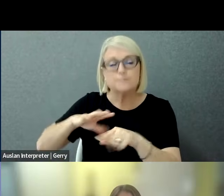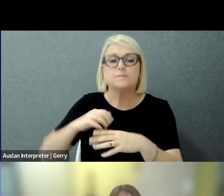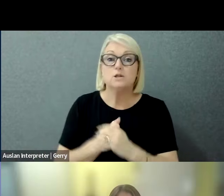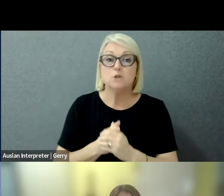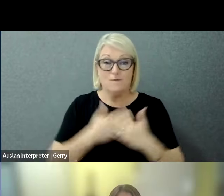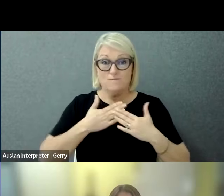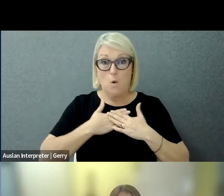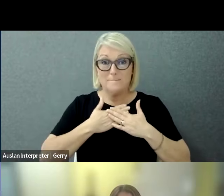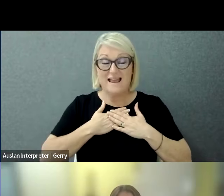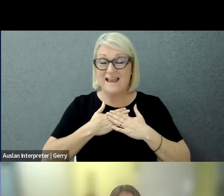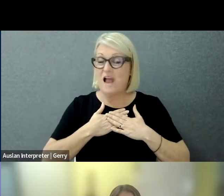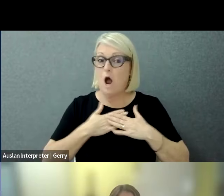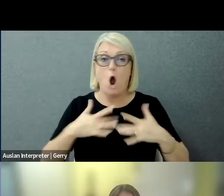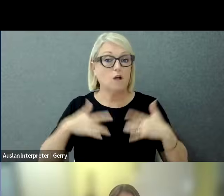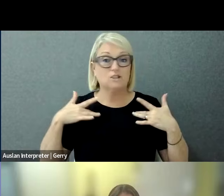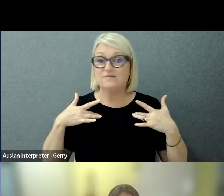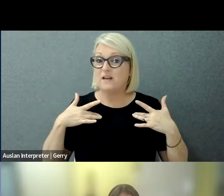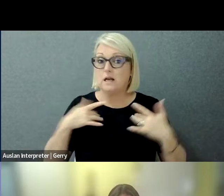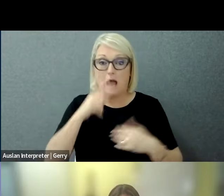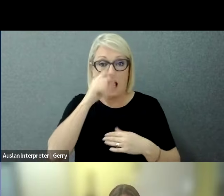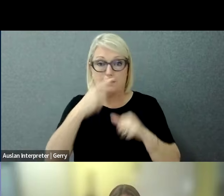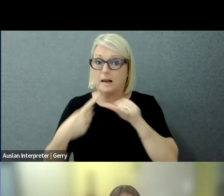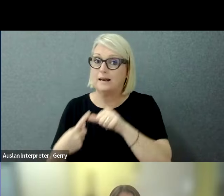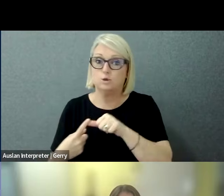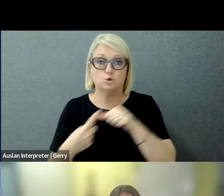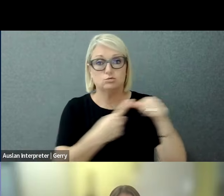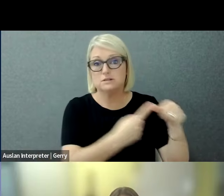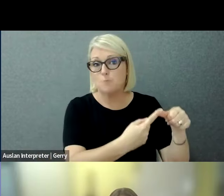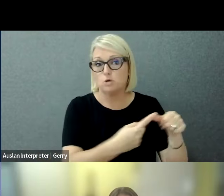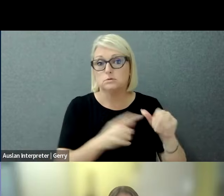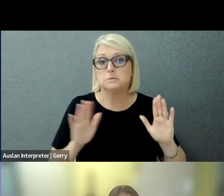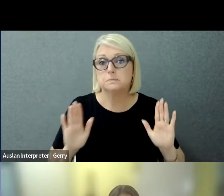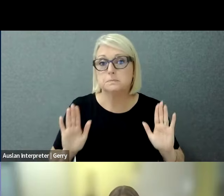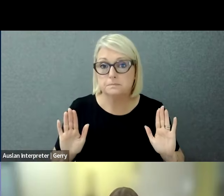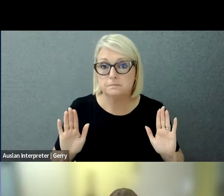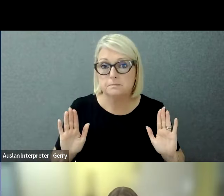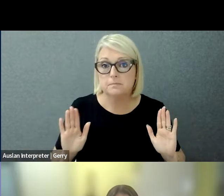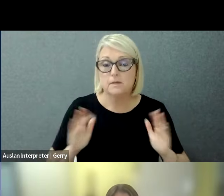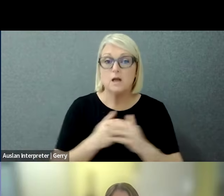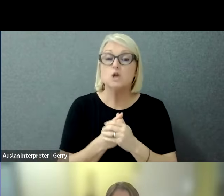nothing more anxiety provoking for a frontline practitioner to inquire and use family-centred